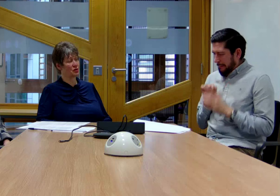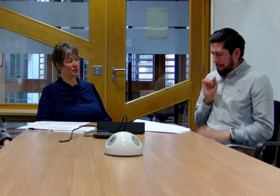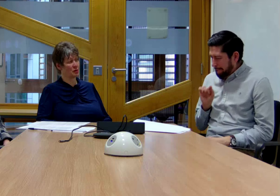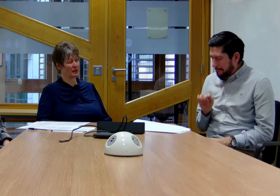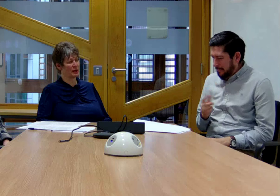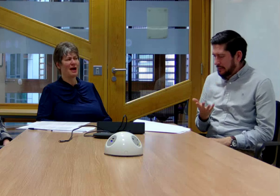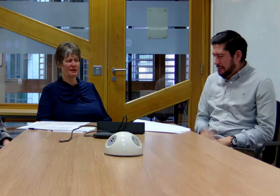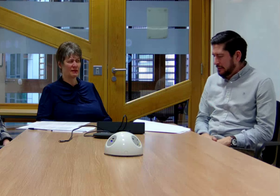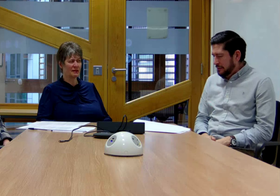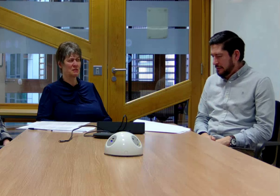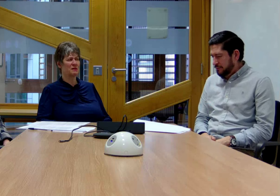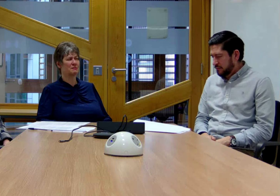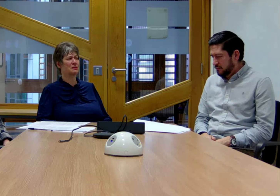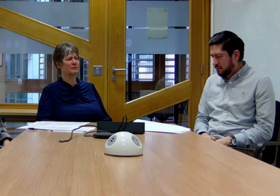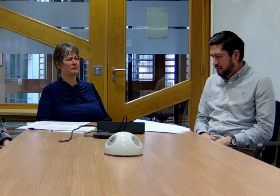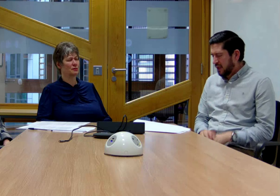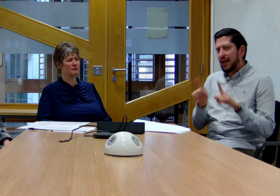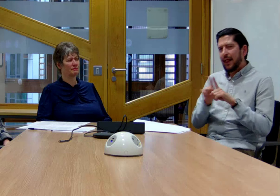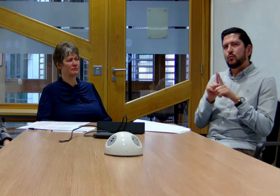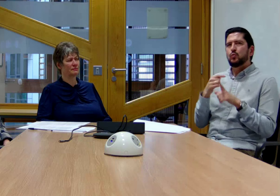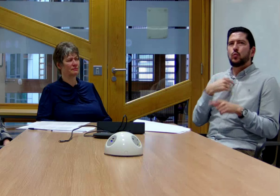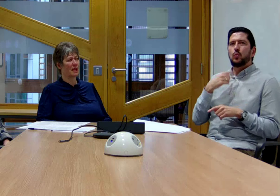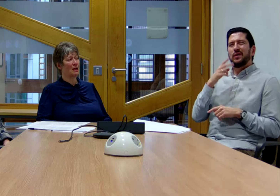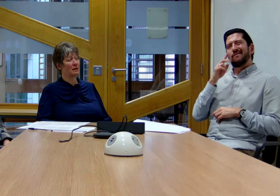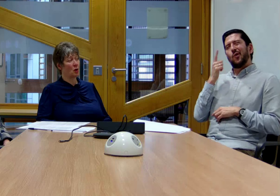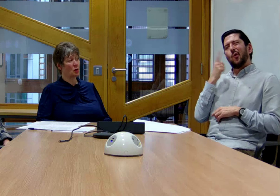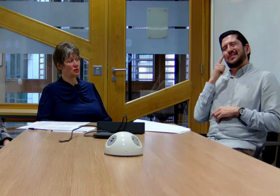learn the wrong thing or learn the wrong signs, or it's just not going to work.